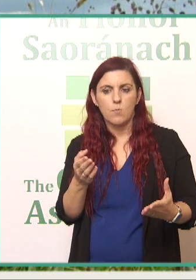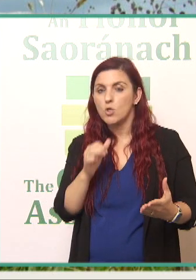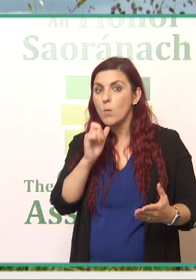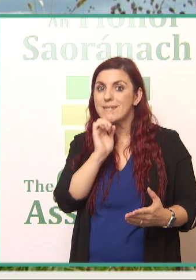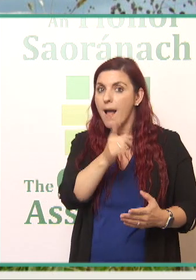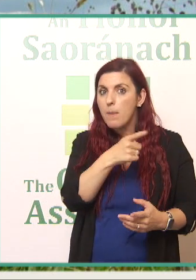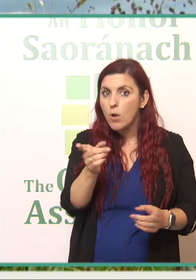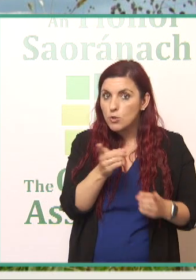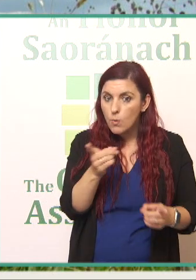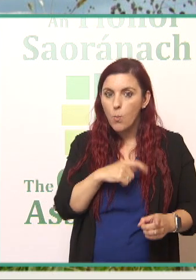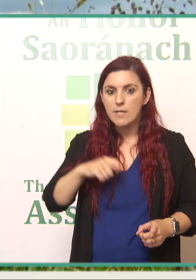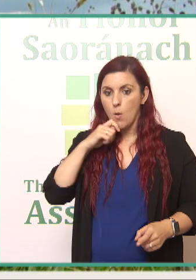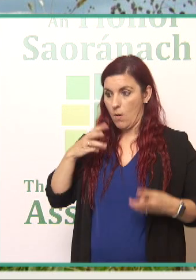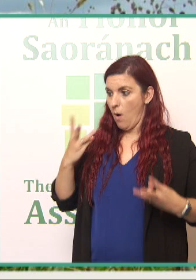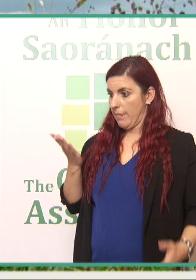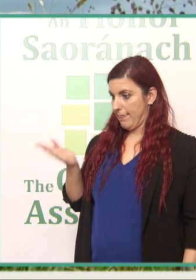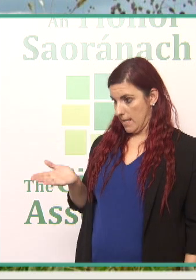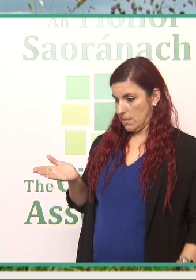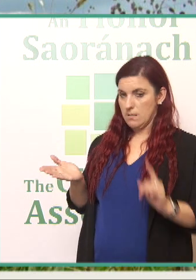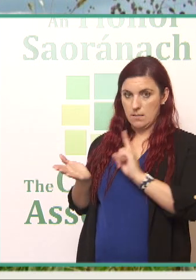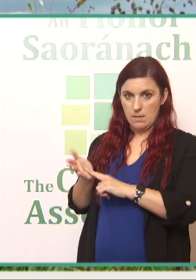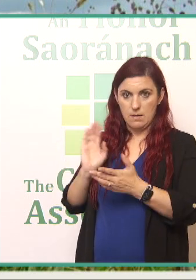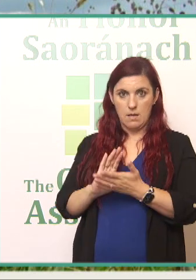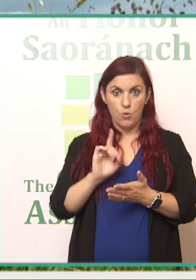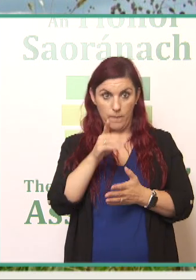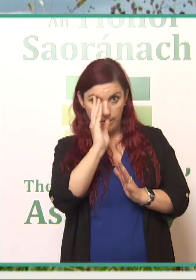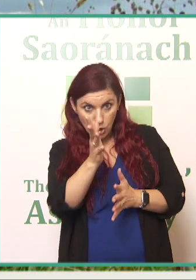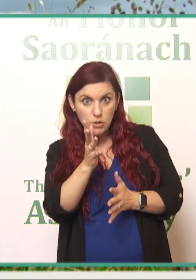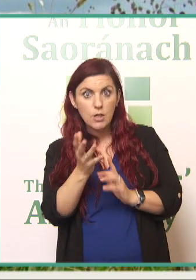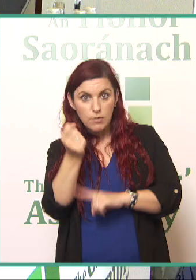this is what we want and when you produce we'll give you funding at will give you payment we're